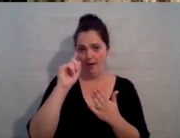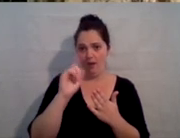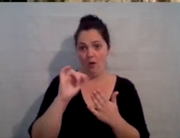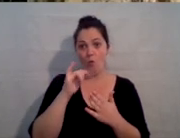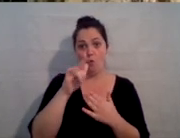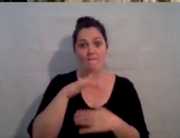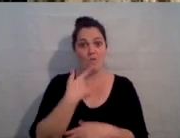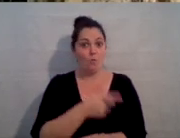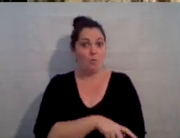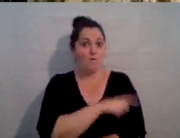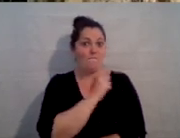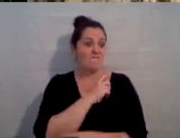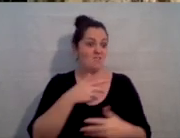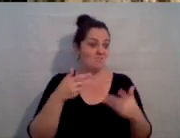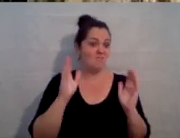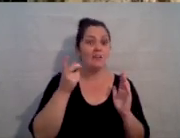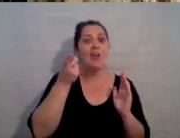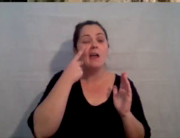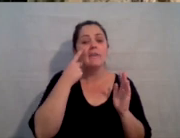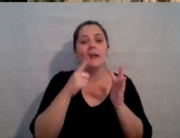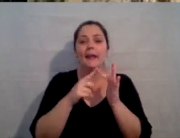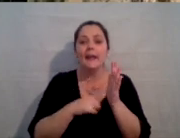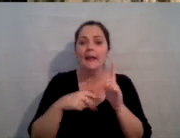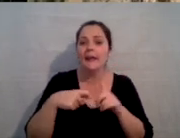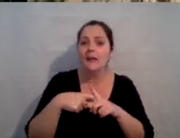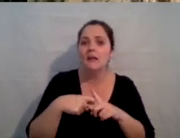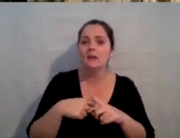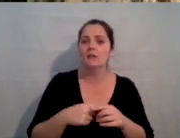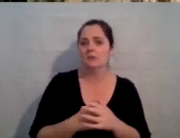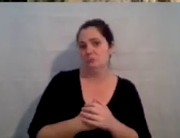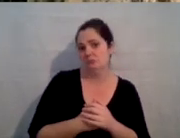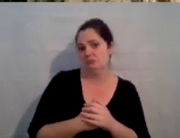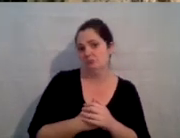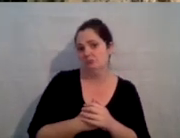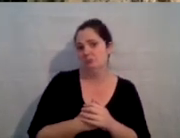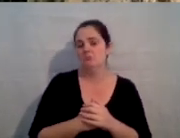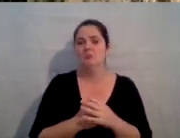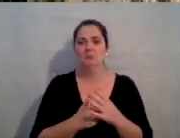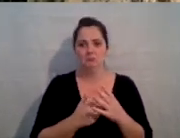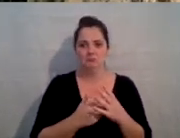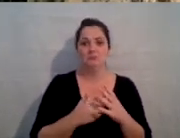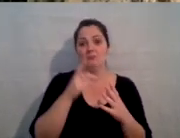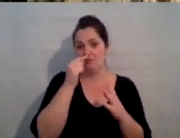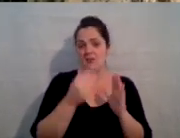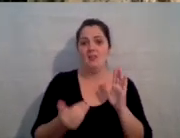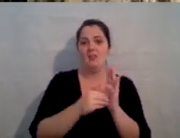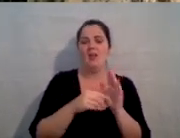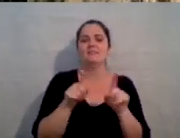you could even come if you've been working in pencil or charcoal and do this final contour like Rupert Bunny did in ink over the surface.